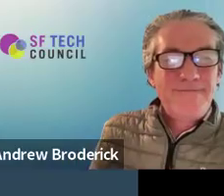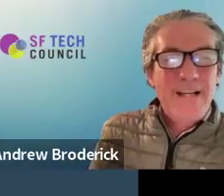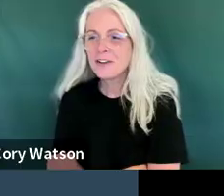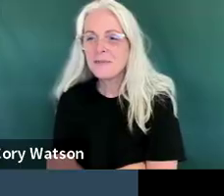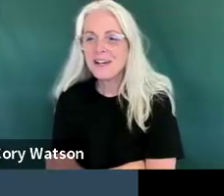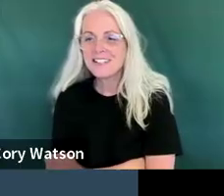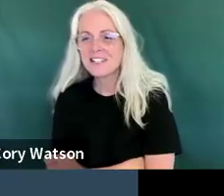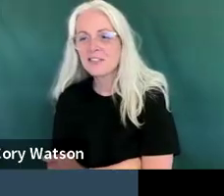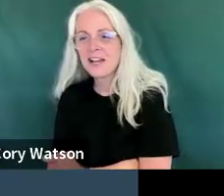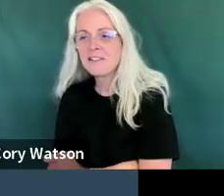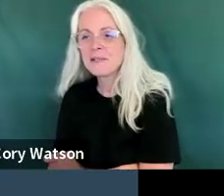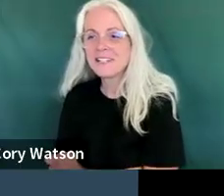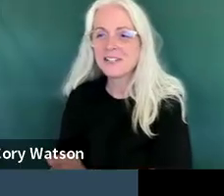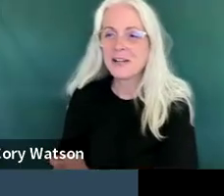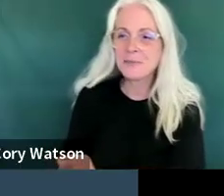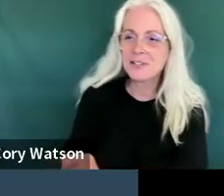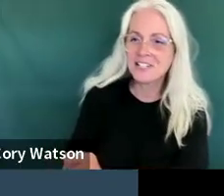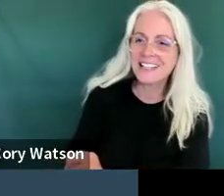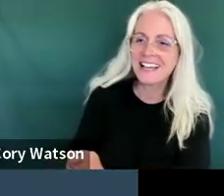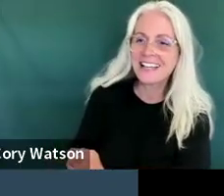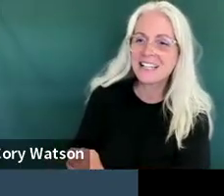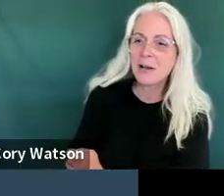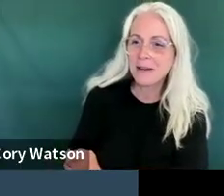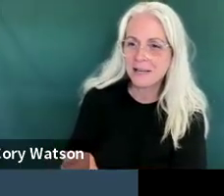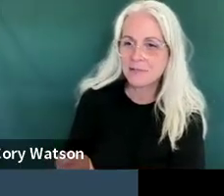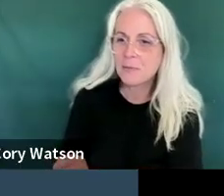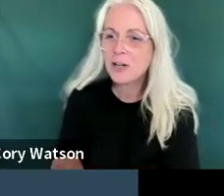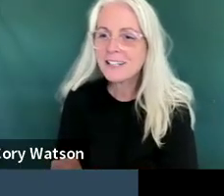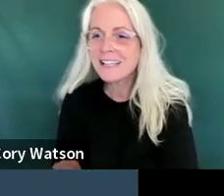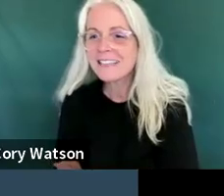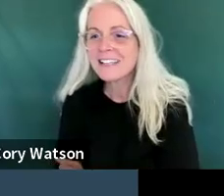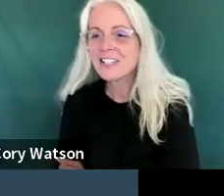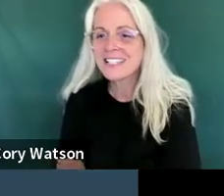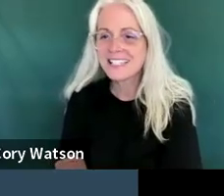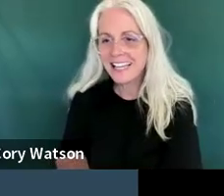Thank you very much, thanks for having me here. I appreciate that. My name is Mark, like they just